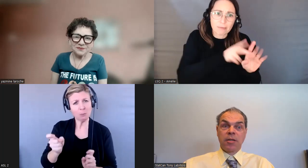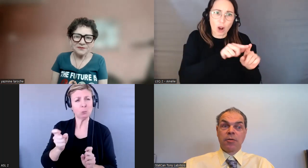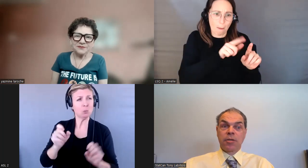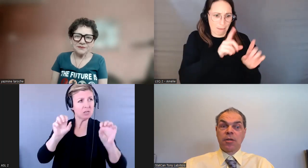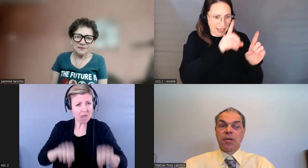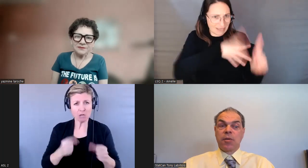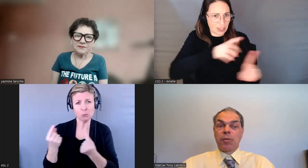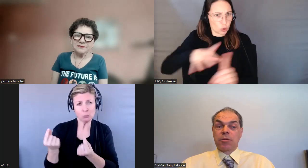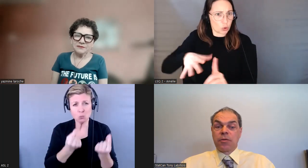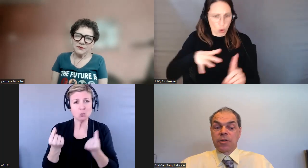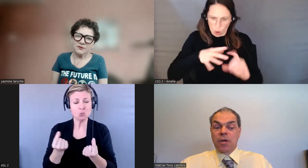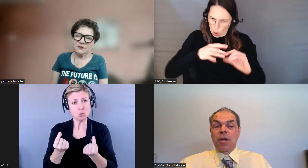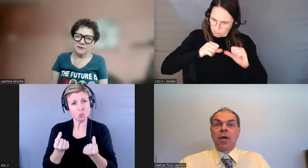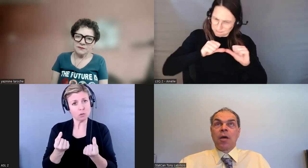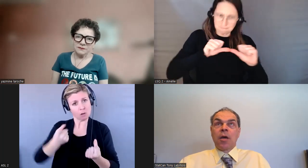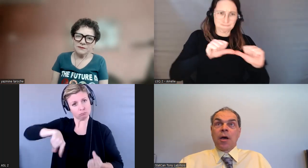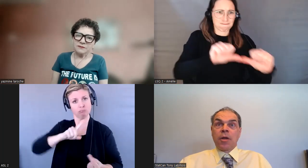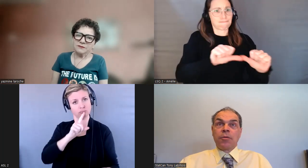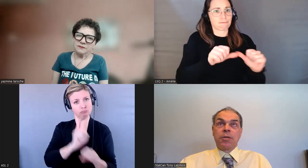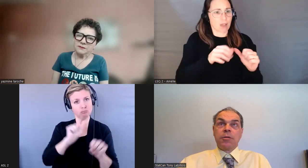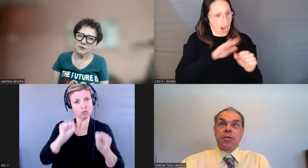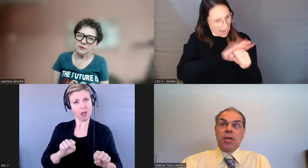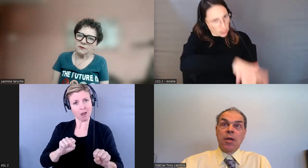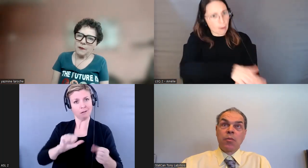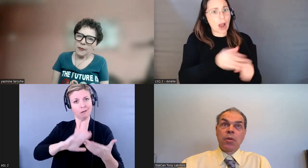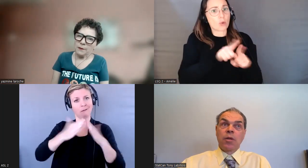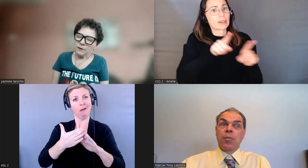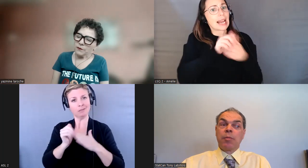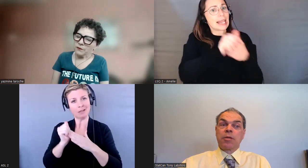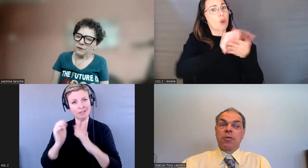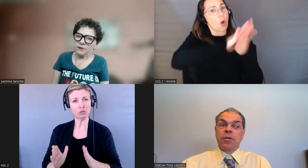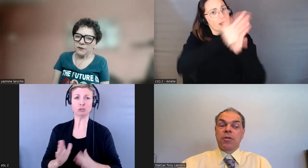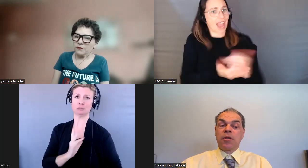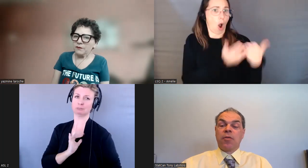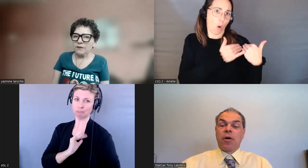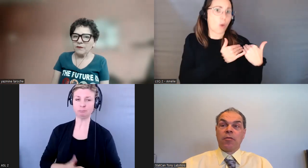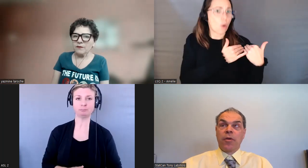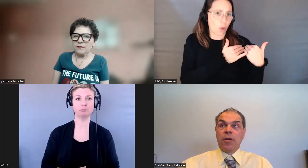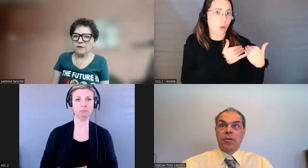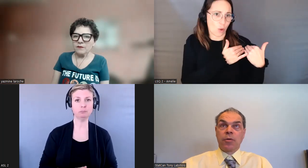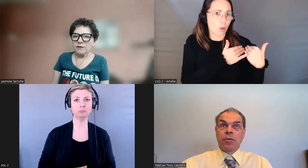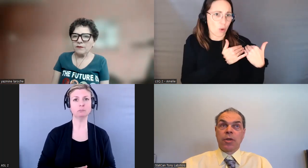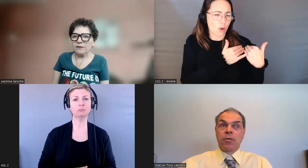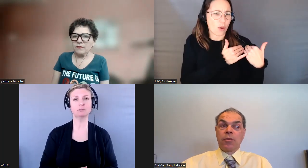leaders in the public service how did you see the public service evolve uh during your